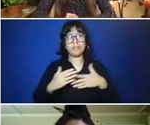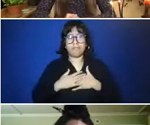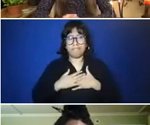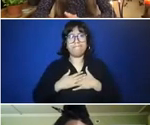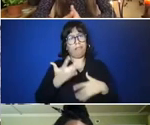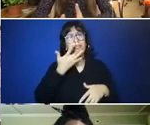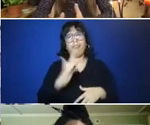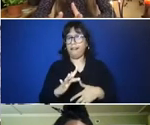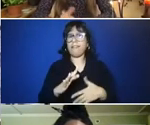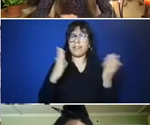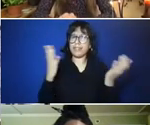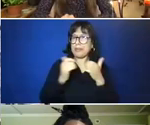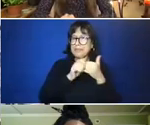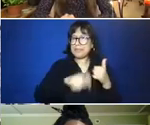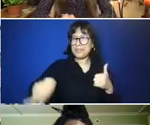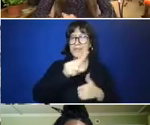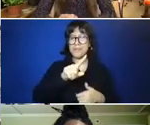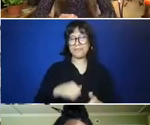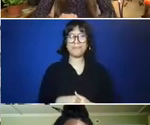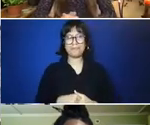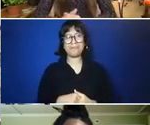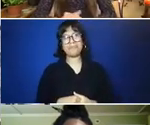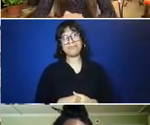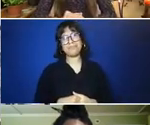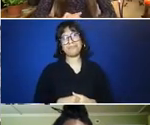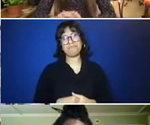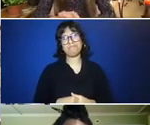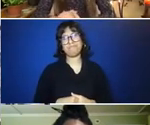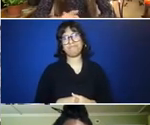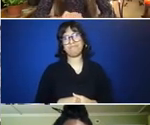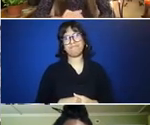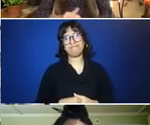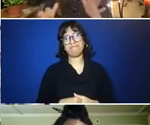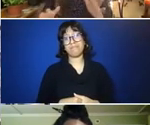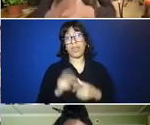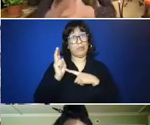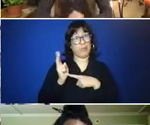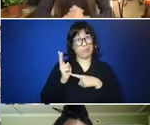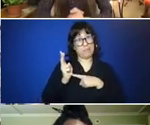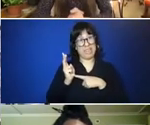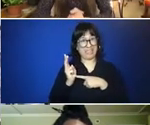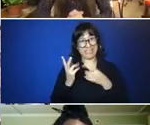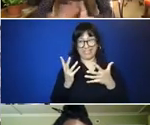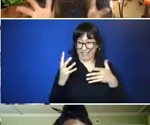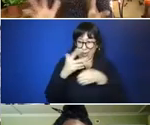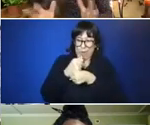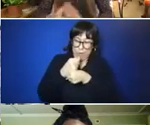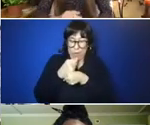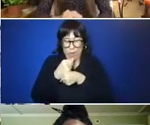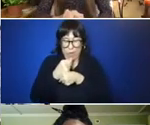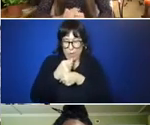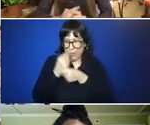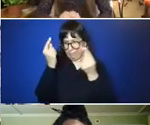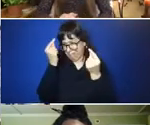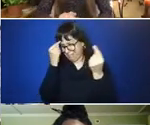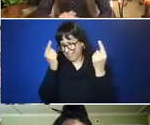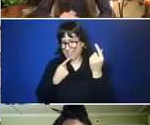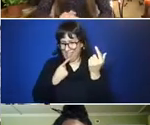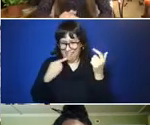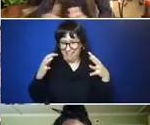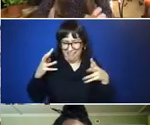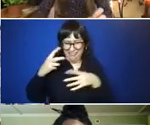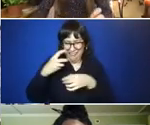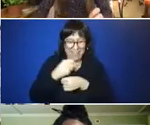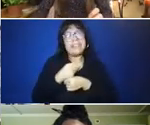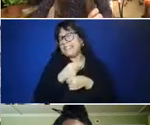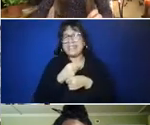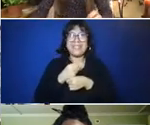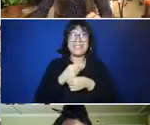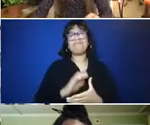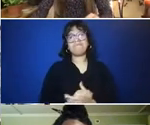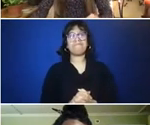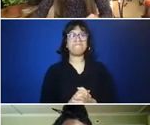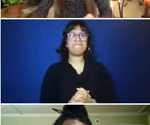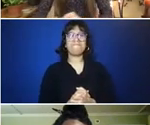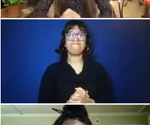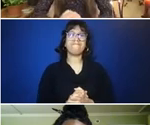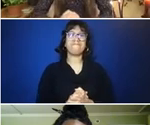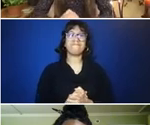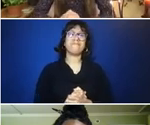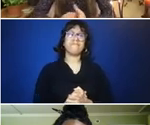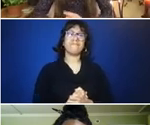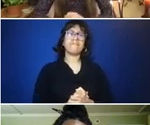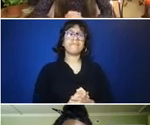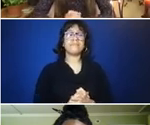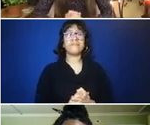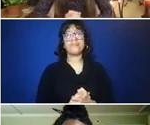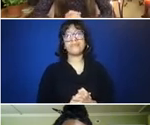And I am so grateful for the Arts 19:32:37 Council and for the organizers of this to give me the platform and the 19:32:40 ability to share that love 19:32:44 with the world.